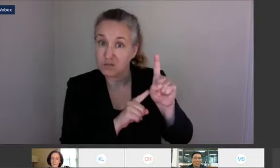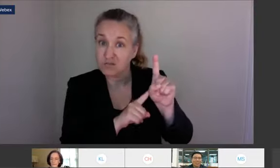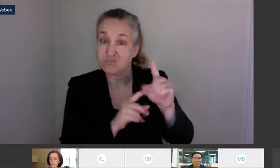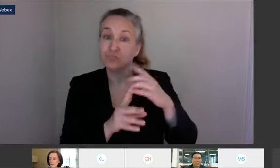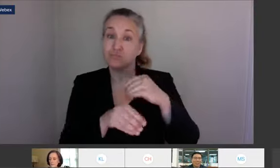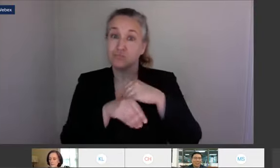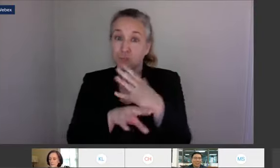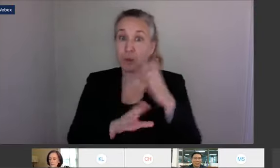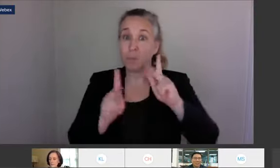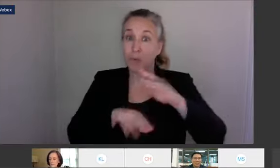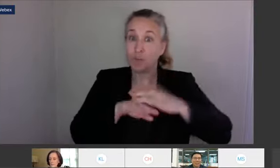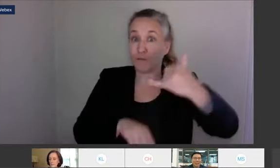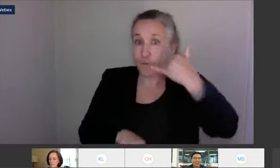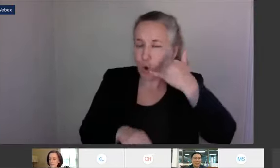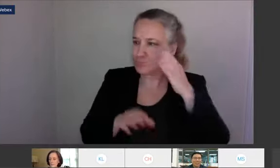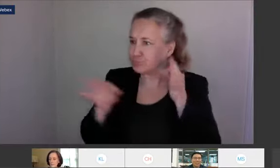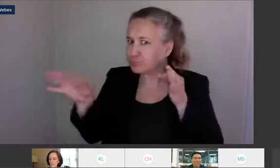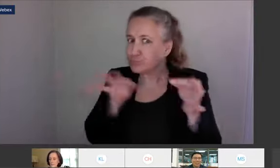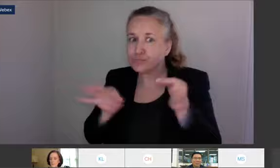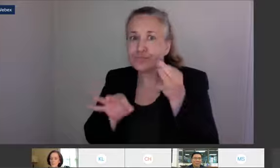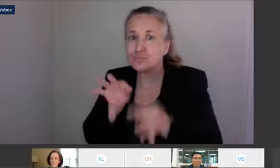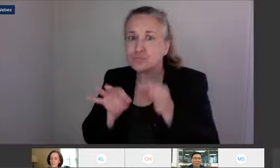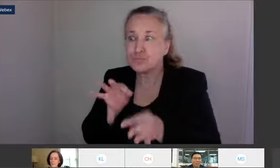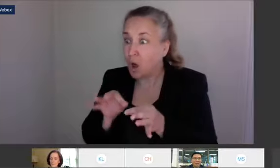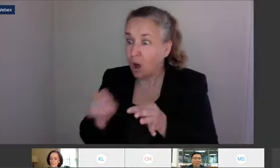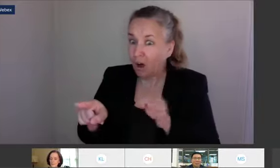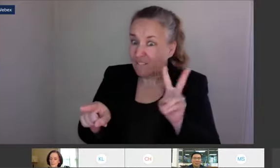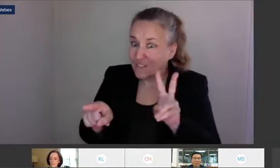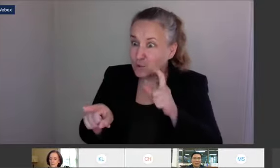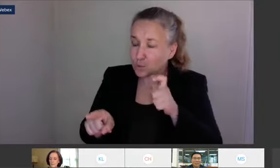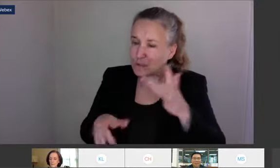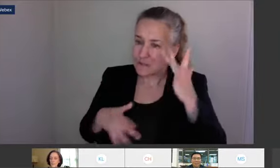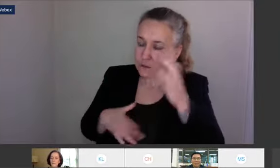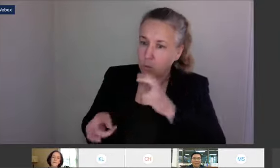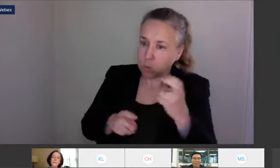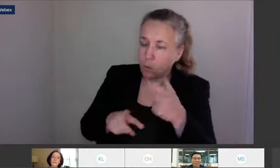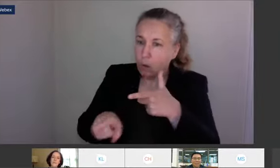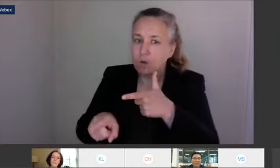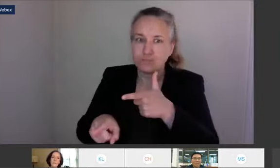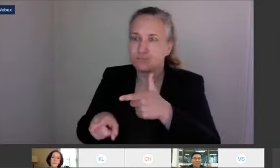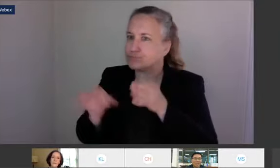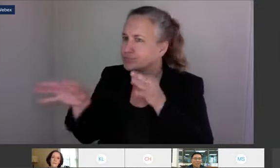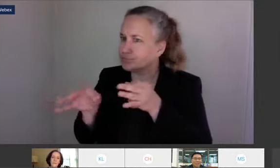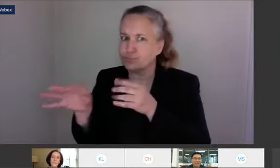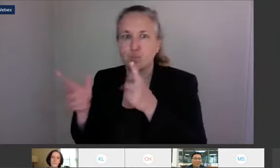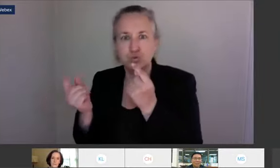give you simple instructions over the phone on how to help the victim our EMS workers are highly professional well-trained and equipped with the